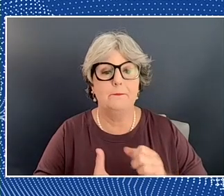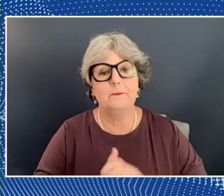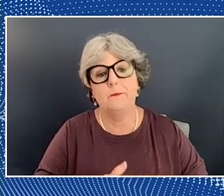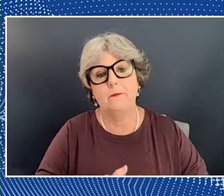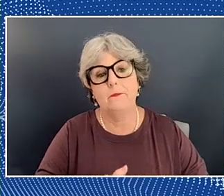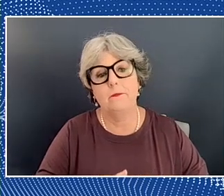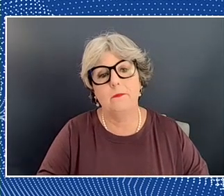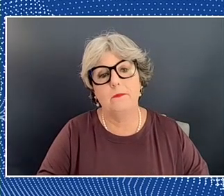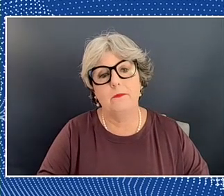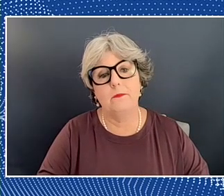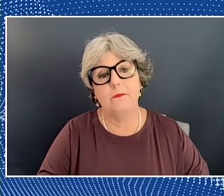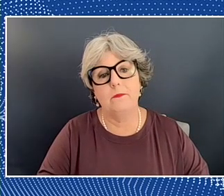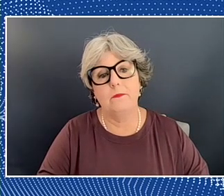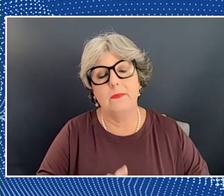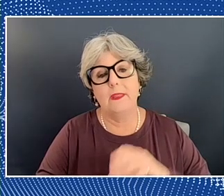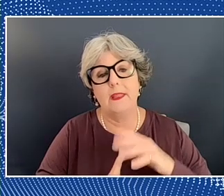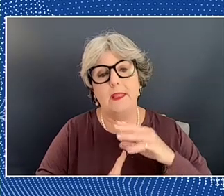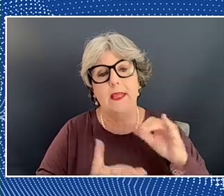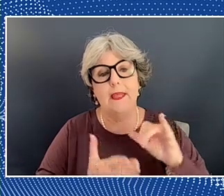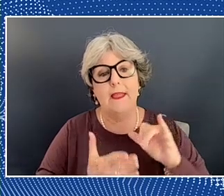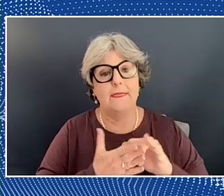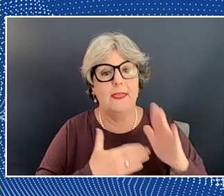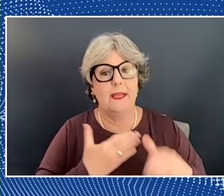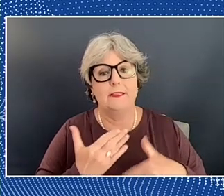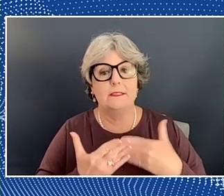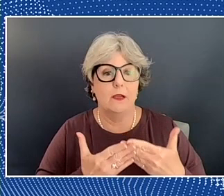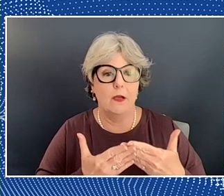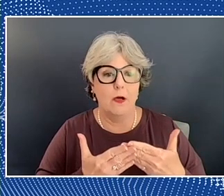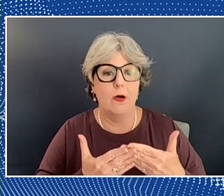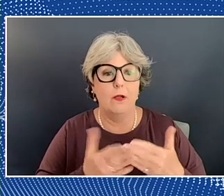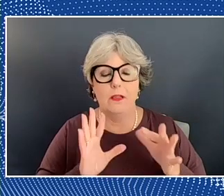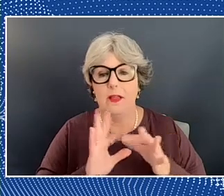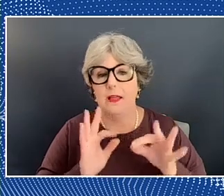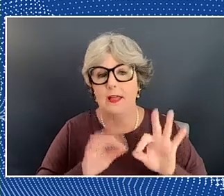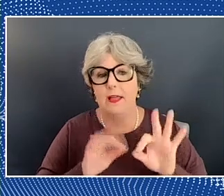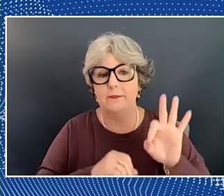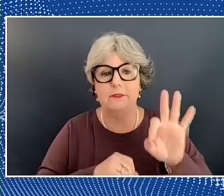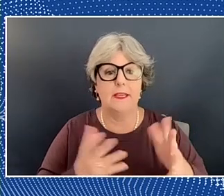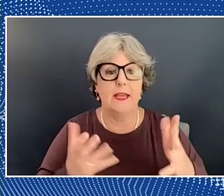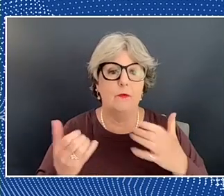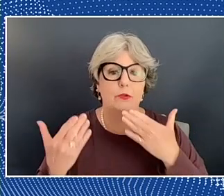And that's basically what I have to say. I wanted to thank you, though, for the-